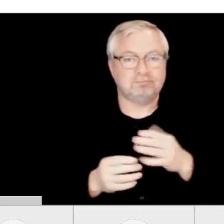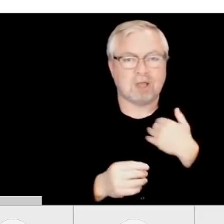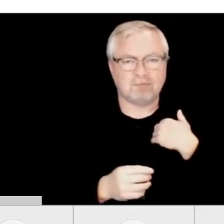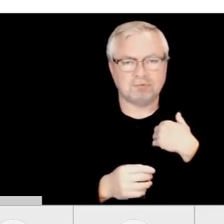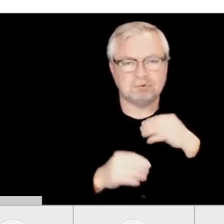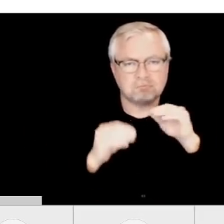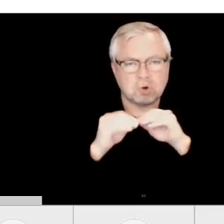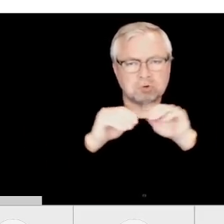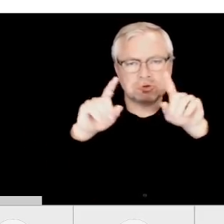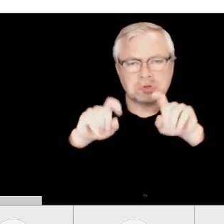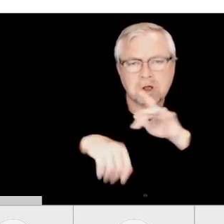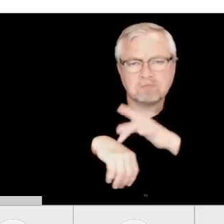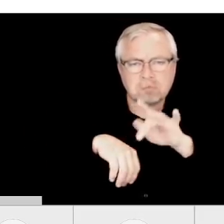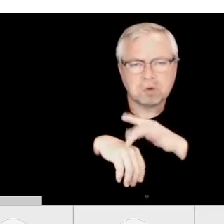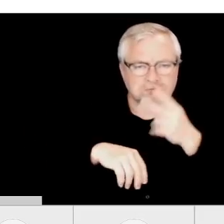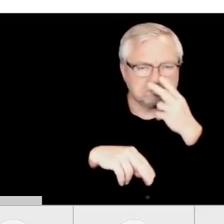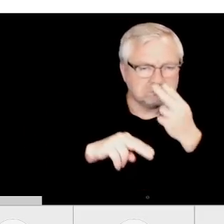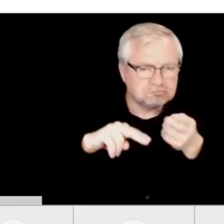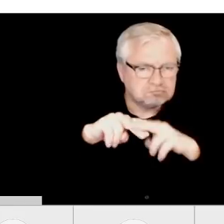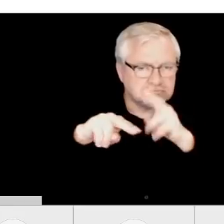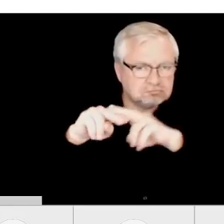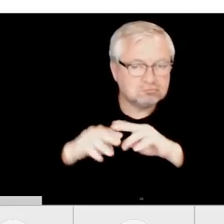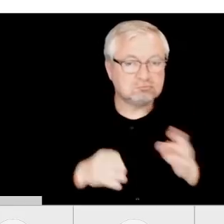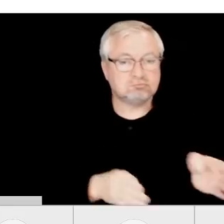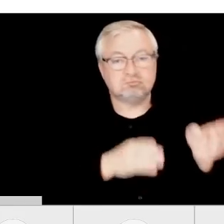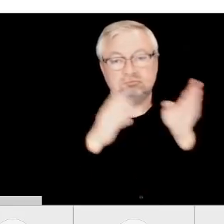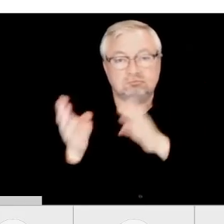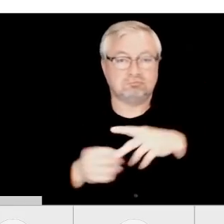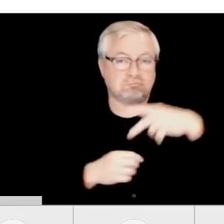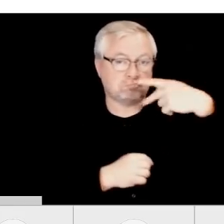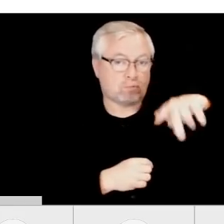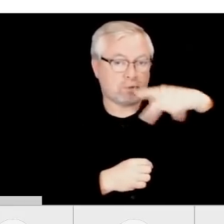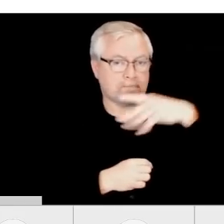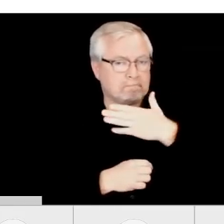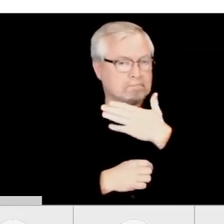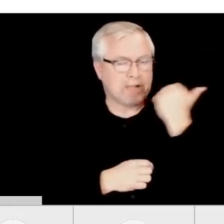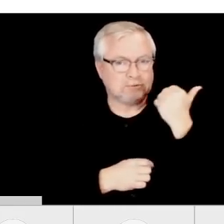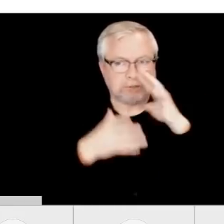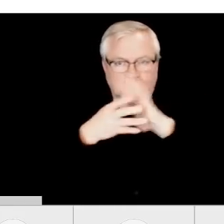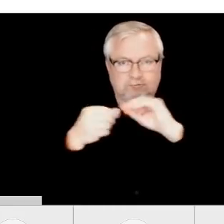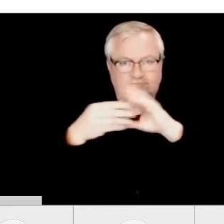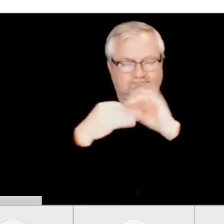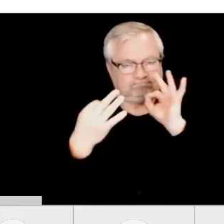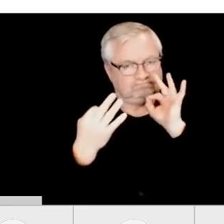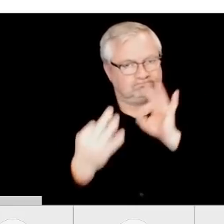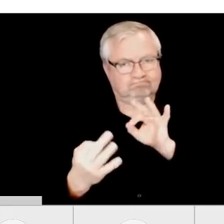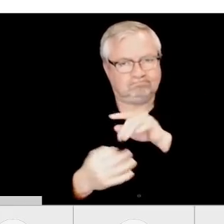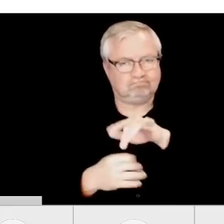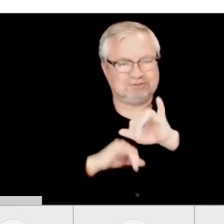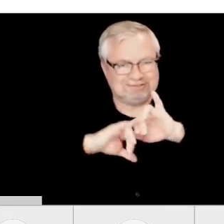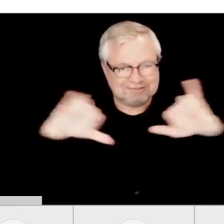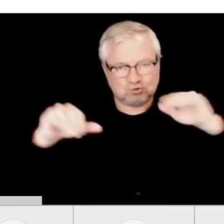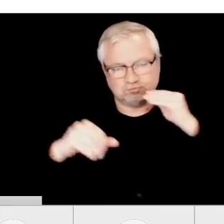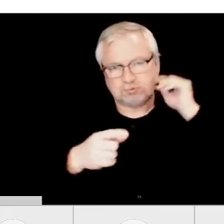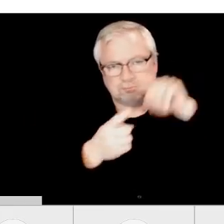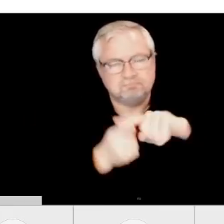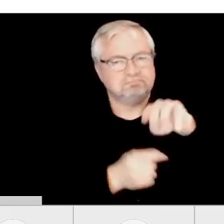column, and then purple is the best case testing scenario in the right column.